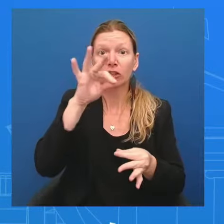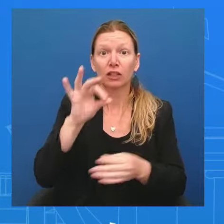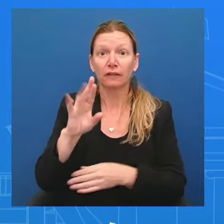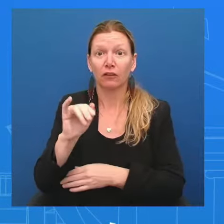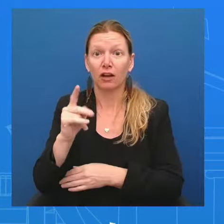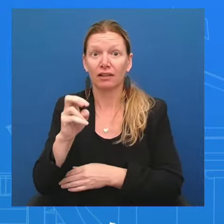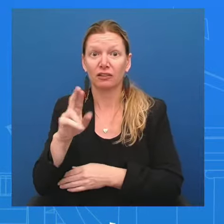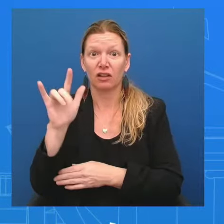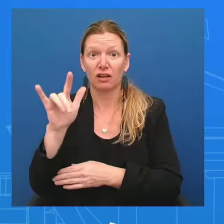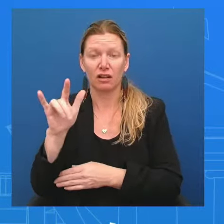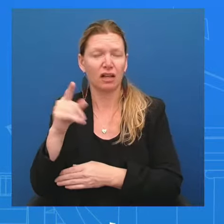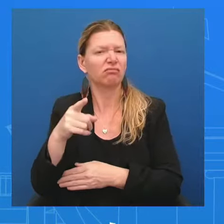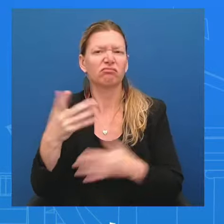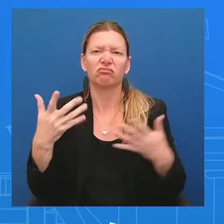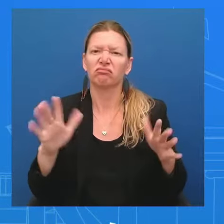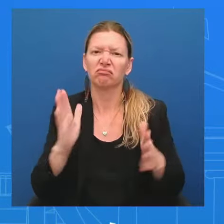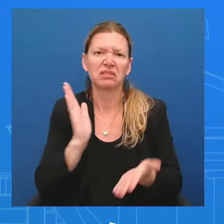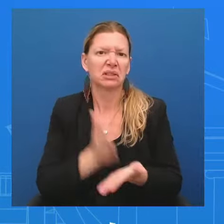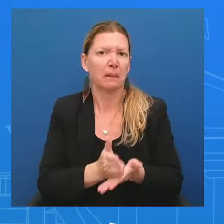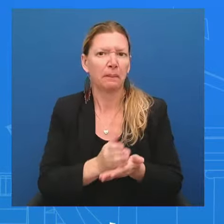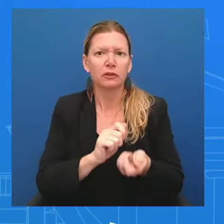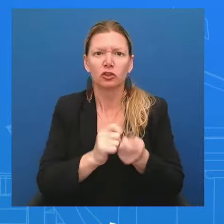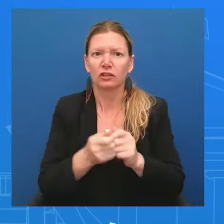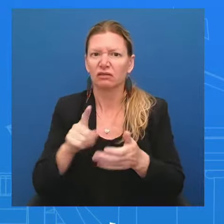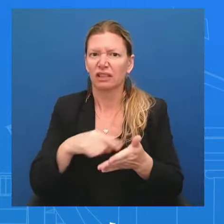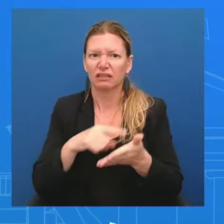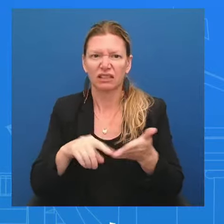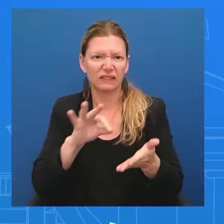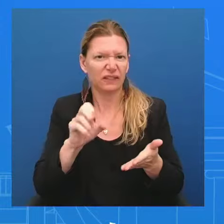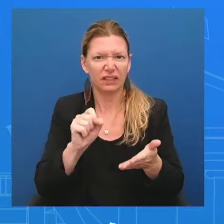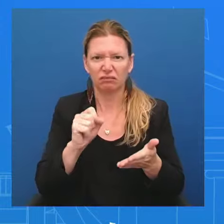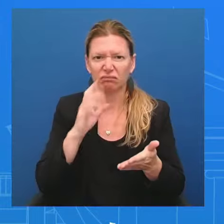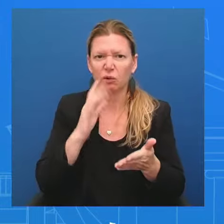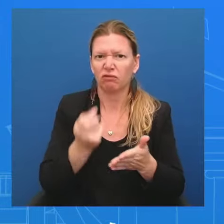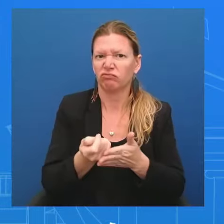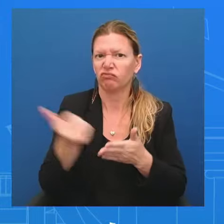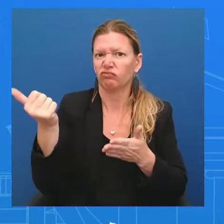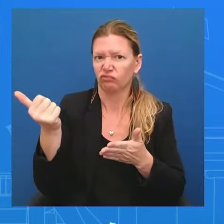to provide automatic refunds when flights are canceled or significantly changed.